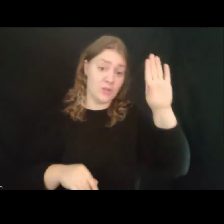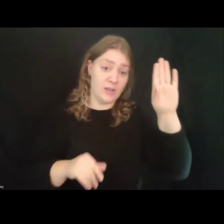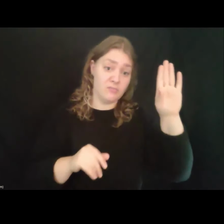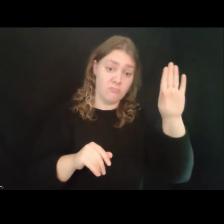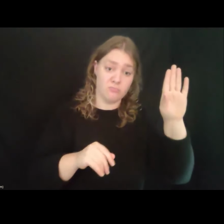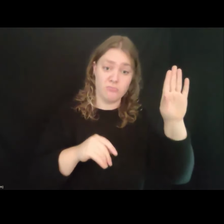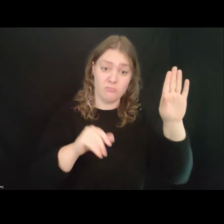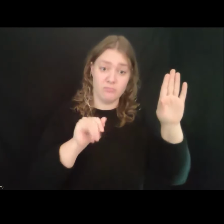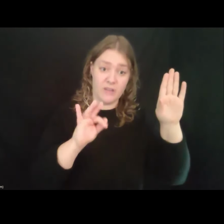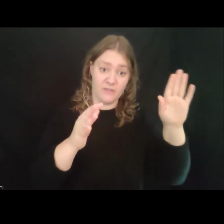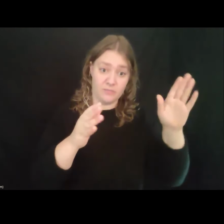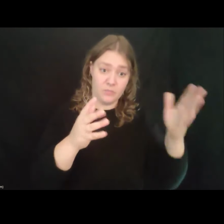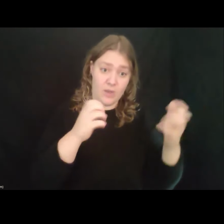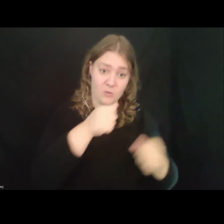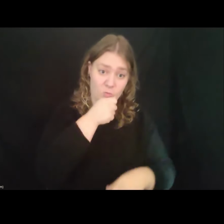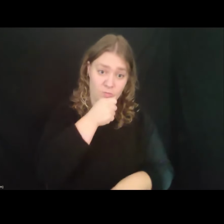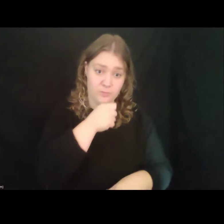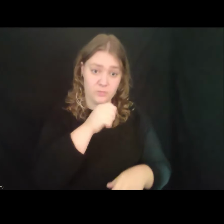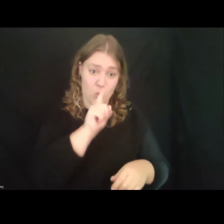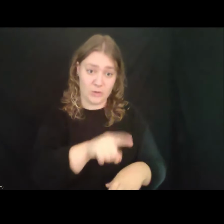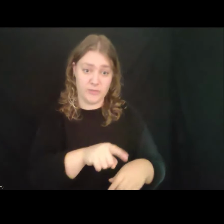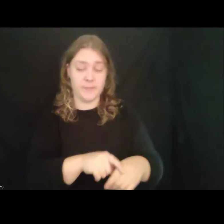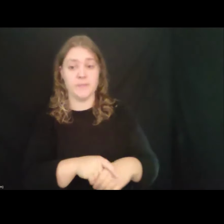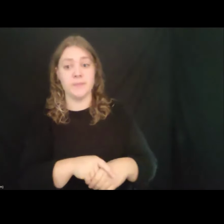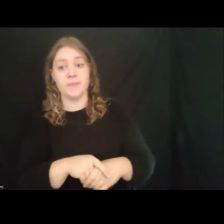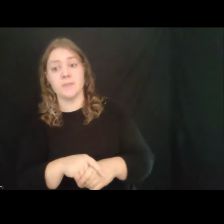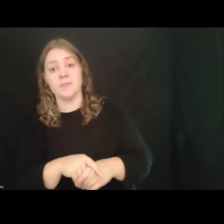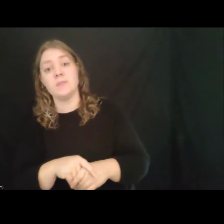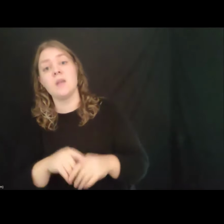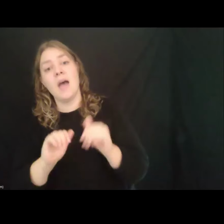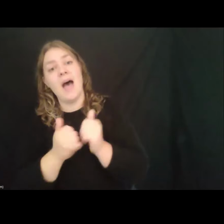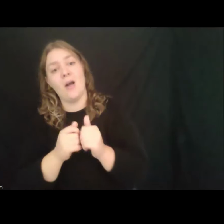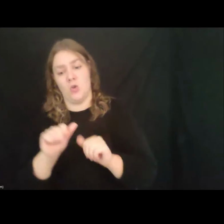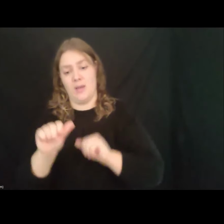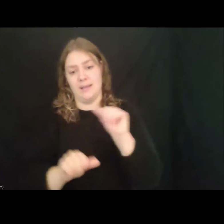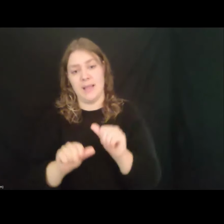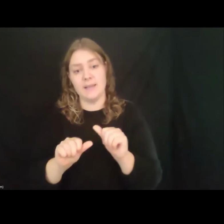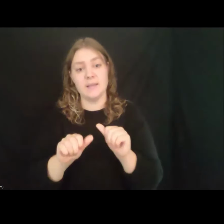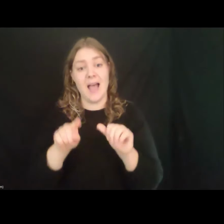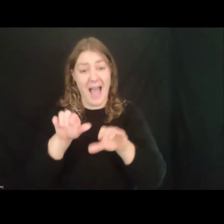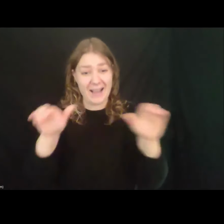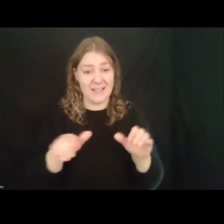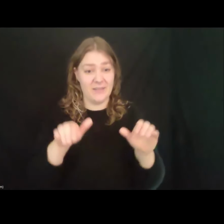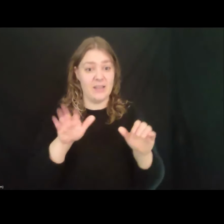will bring you the mic um how do you go about assessing the impact of all of these activities